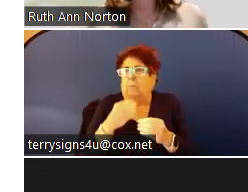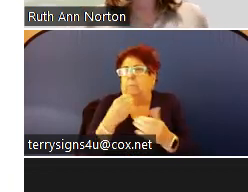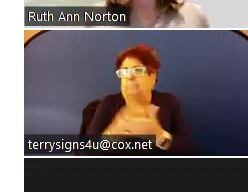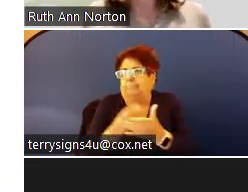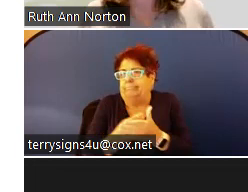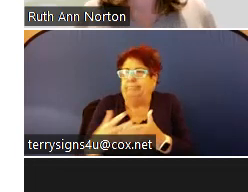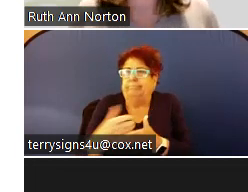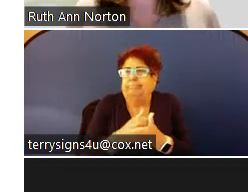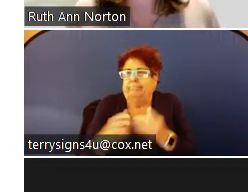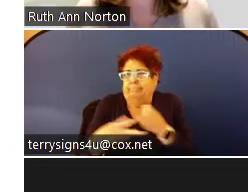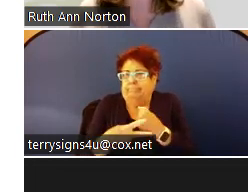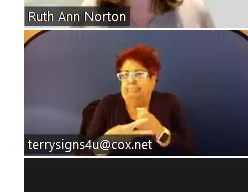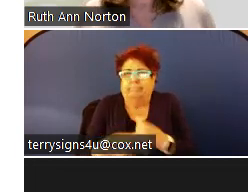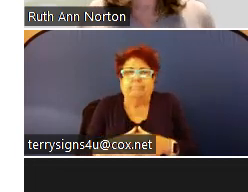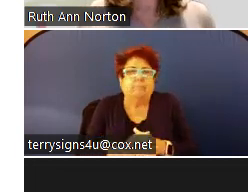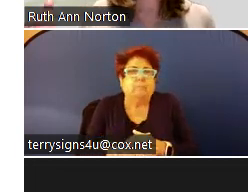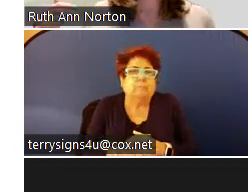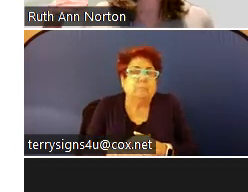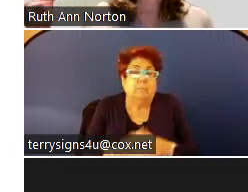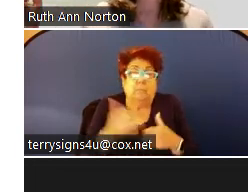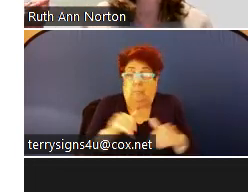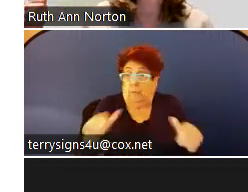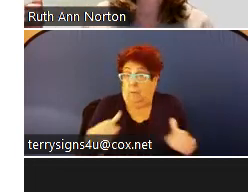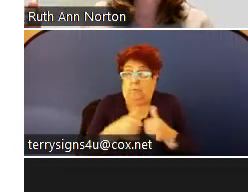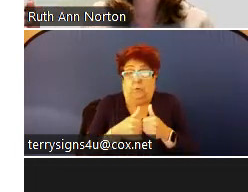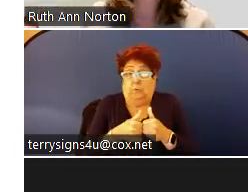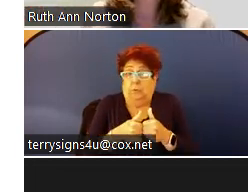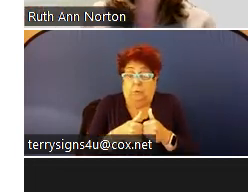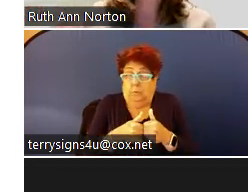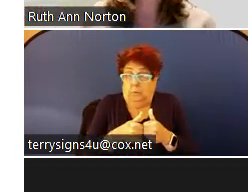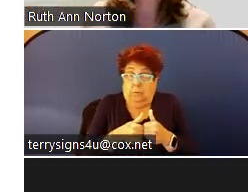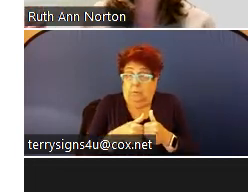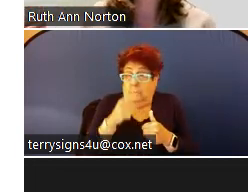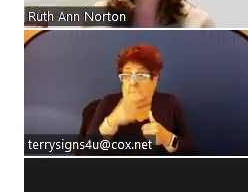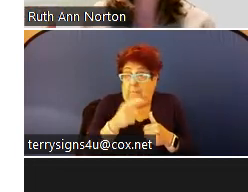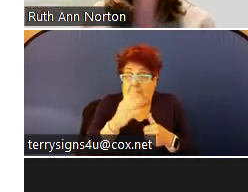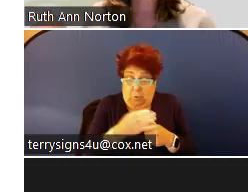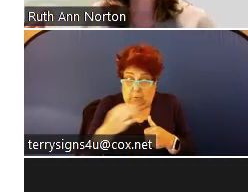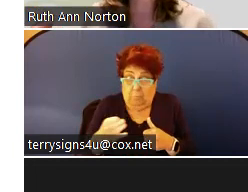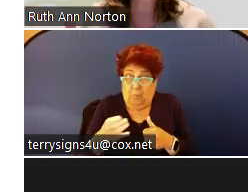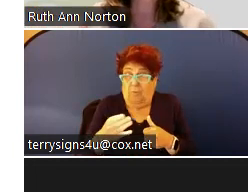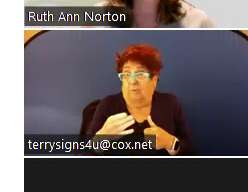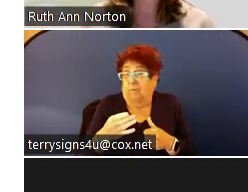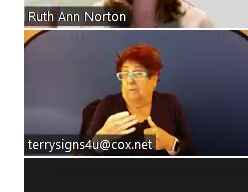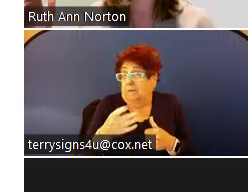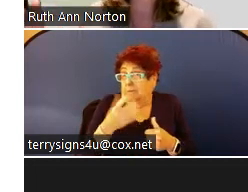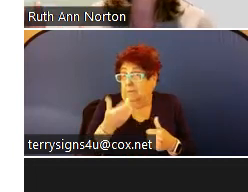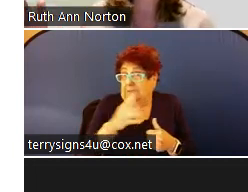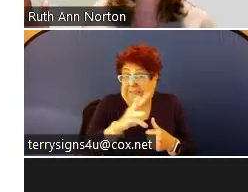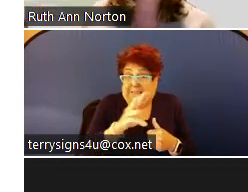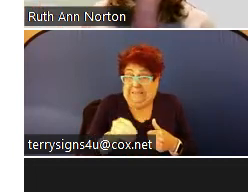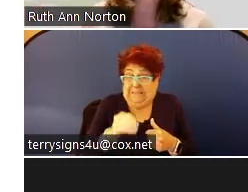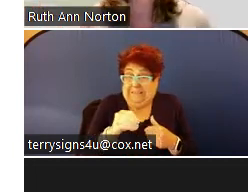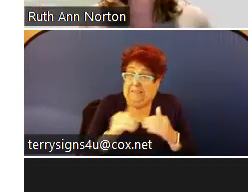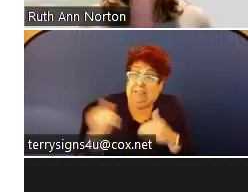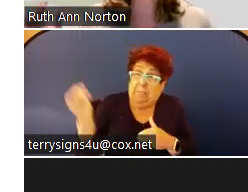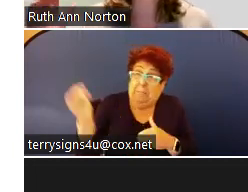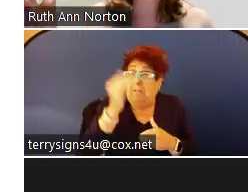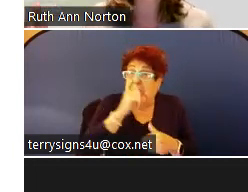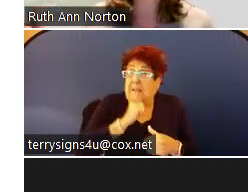The challenge HUBs is addressing is the population in Baltimore, 60+ is on the upswing and expected